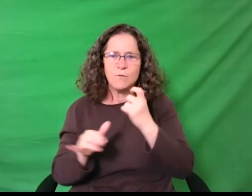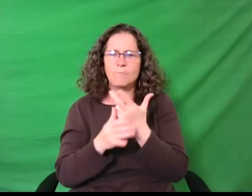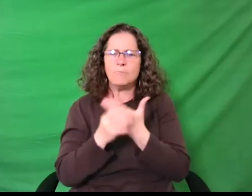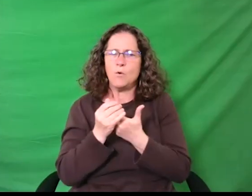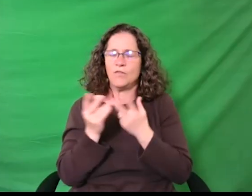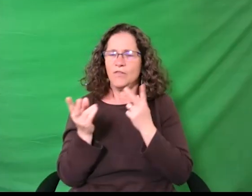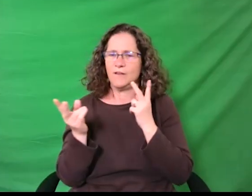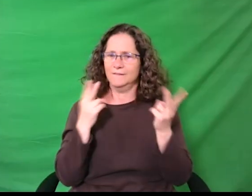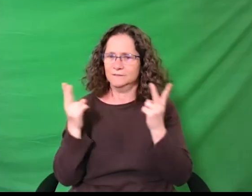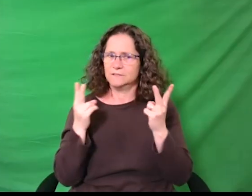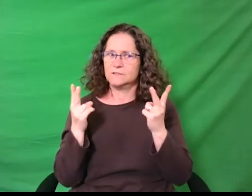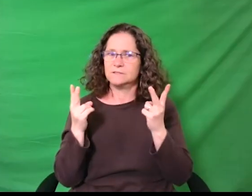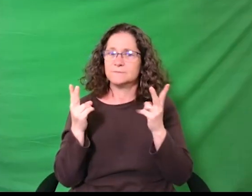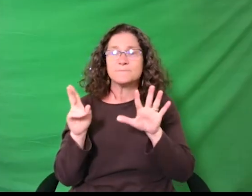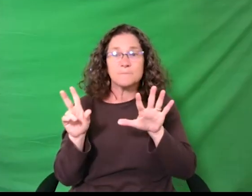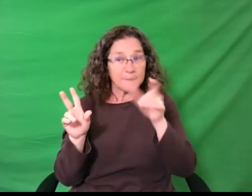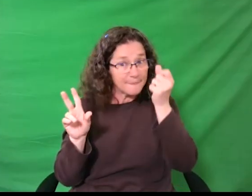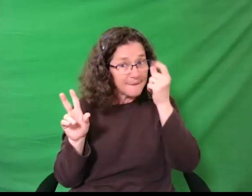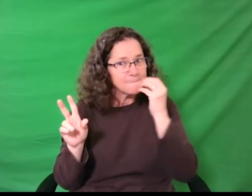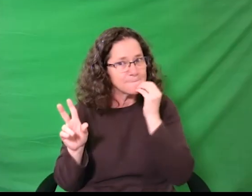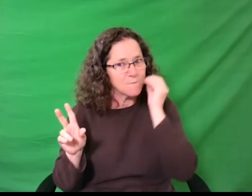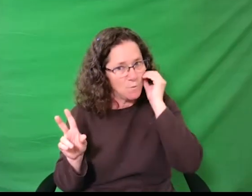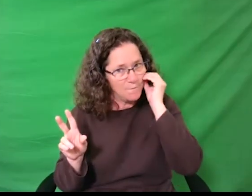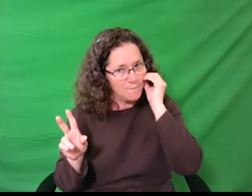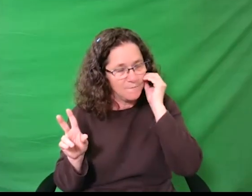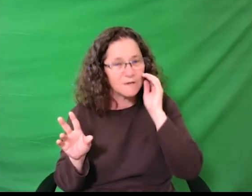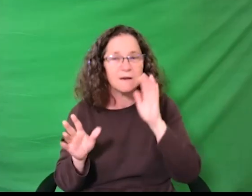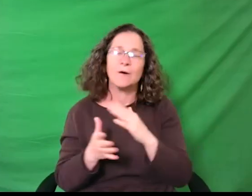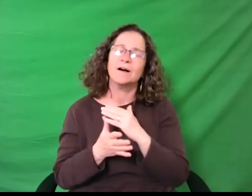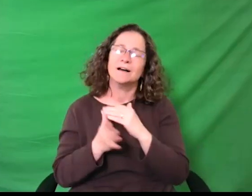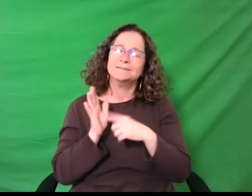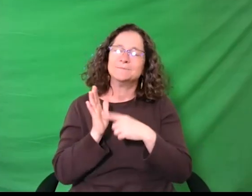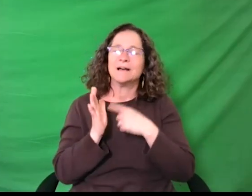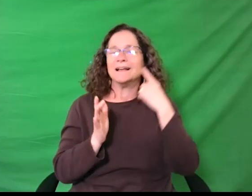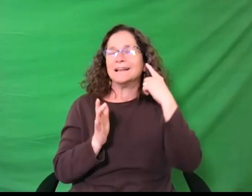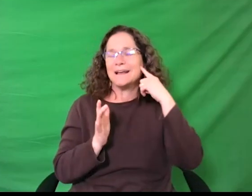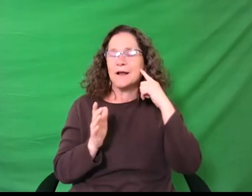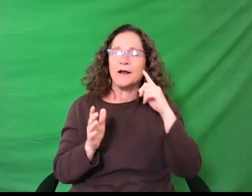And I think sometimes I'll hear, well, people aren't using cued speech. Or I haven't heard of it.